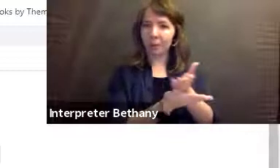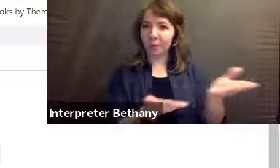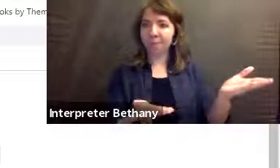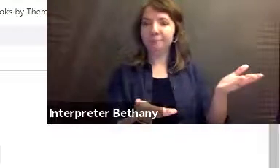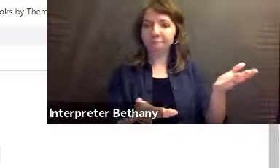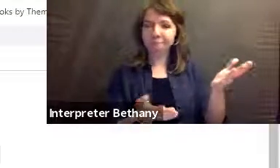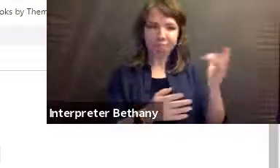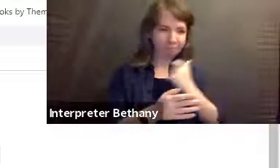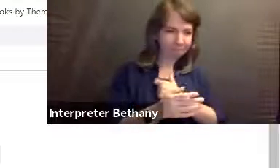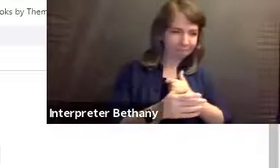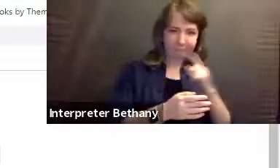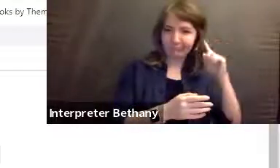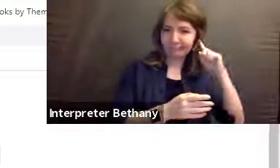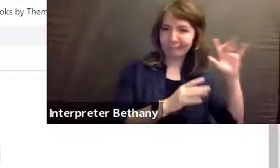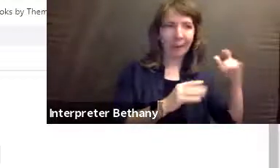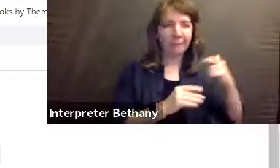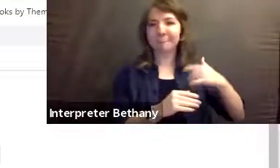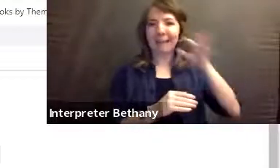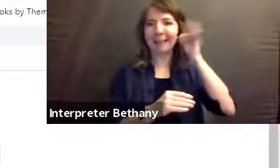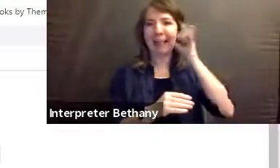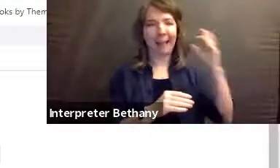Linda Kobashigawa: Sorry, I have a cat attacking something on the side of the room.